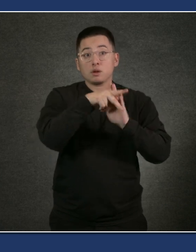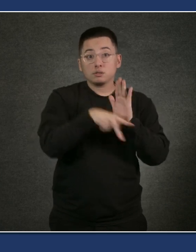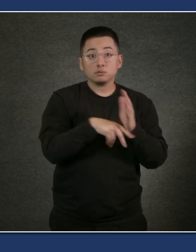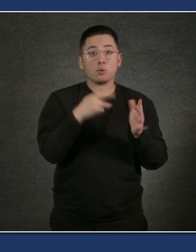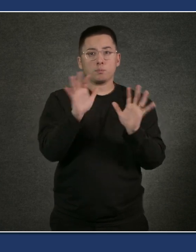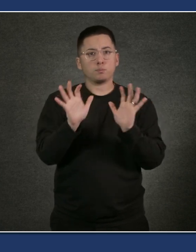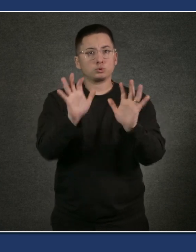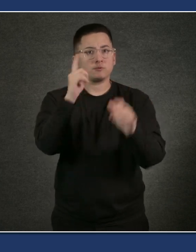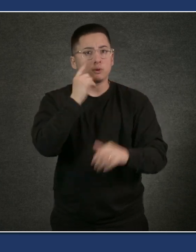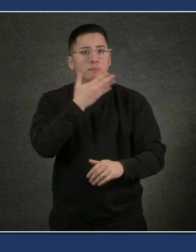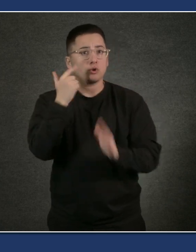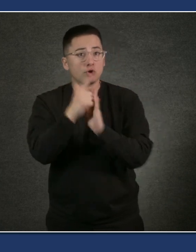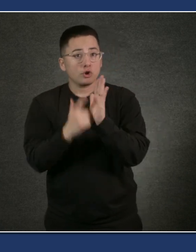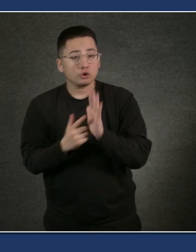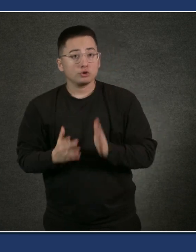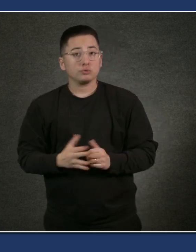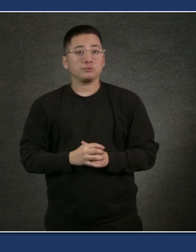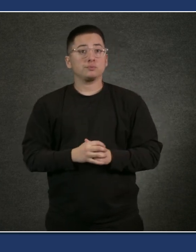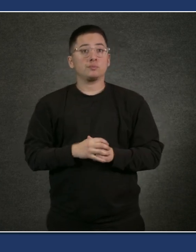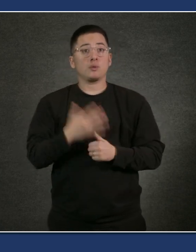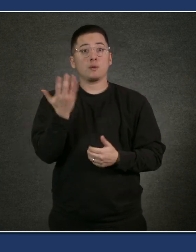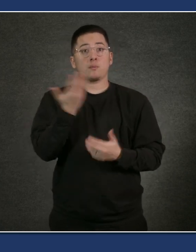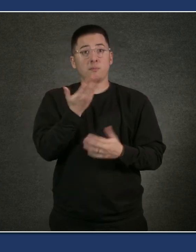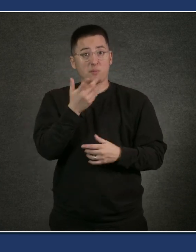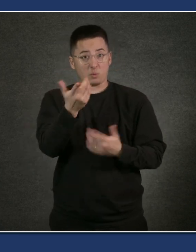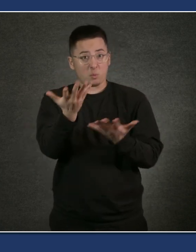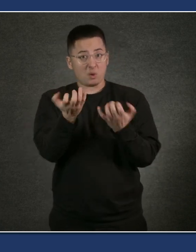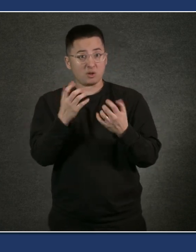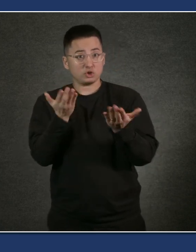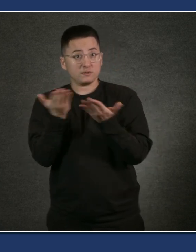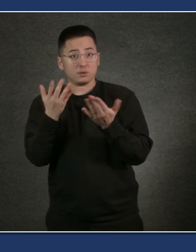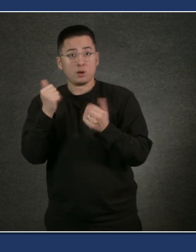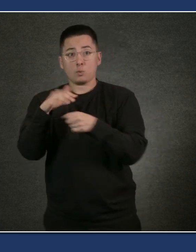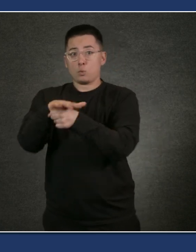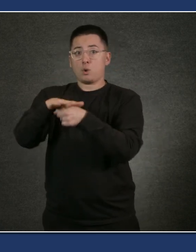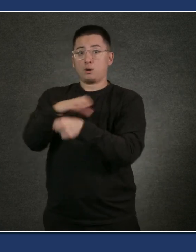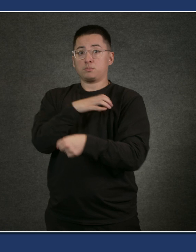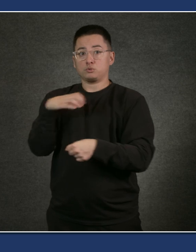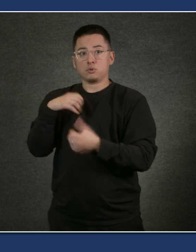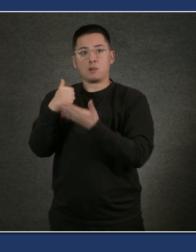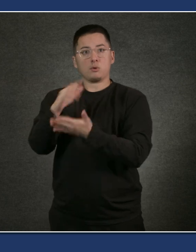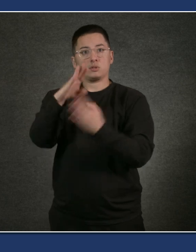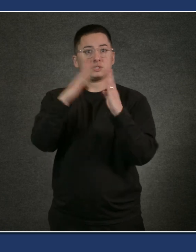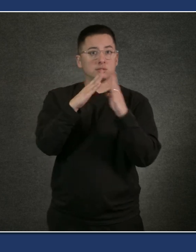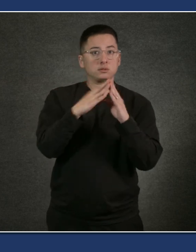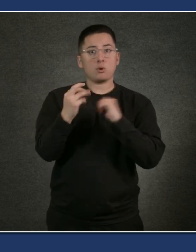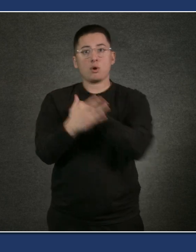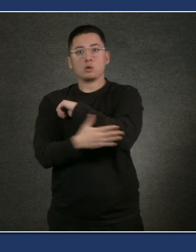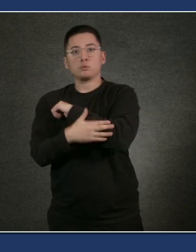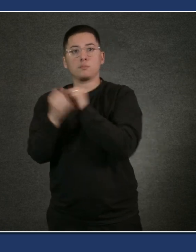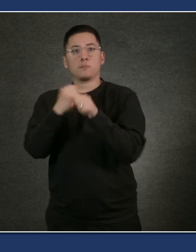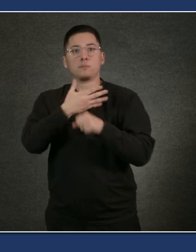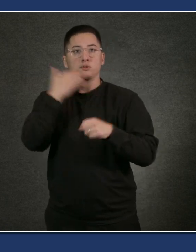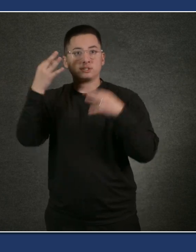helping your city or county make decisions that include the disability community. Maybe you want to run for office yourself.